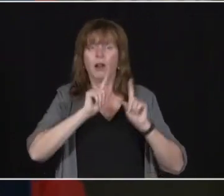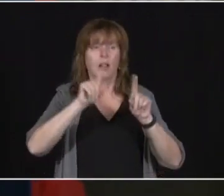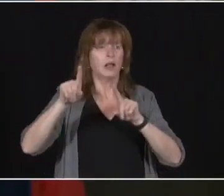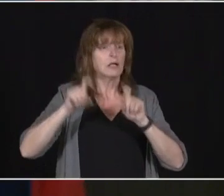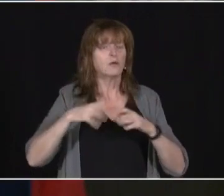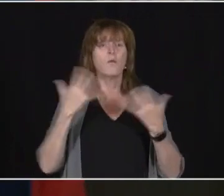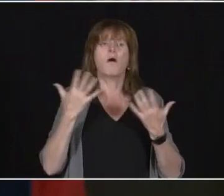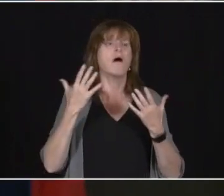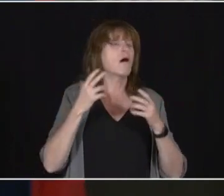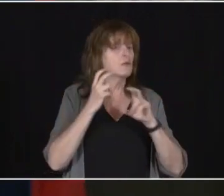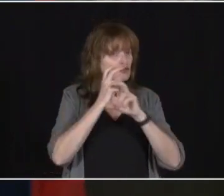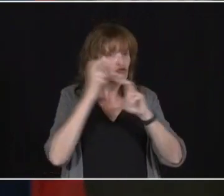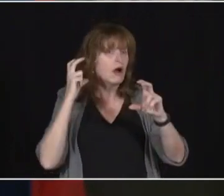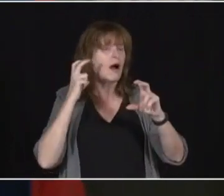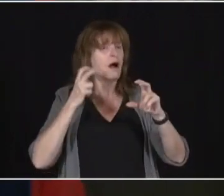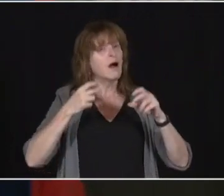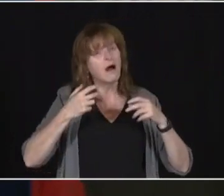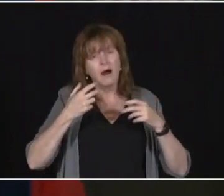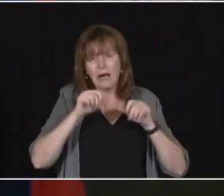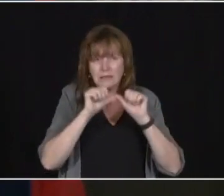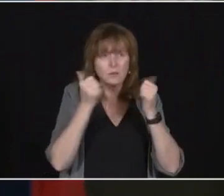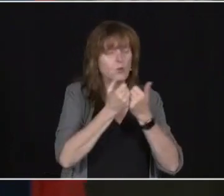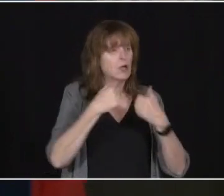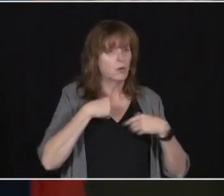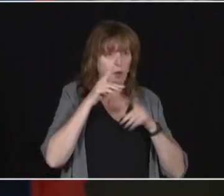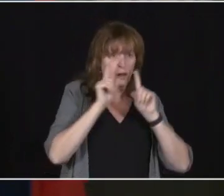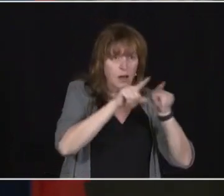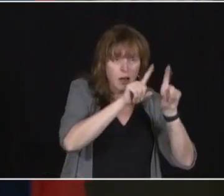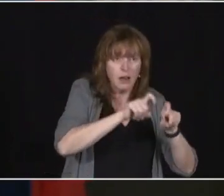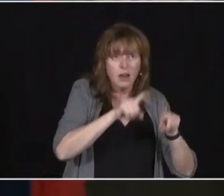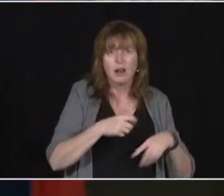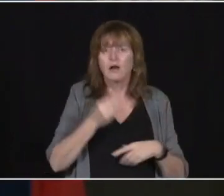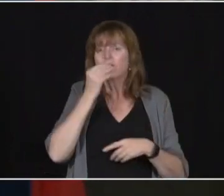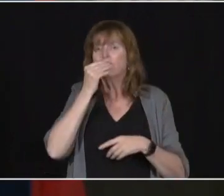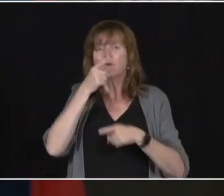to processing plants. We will be going into those areas